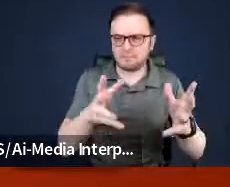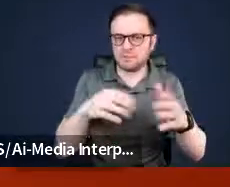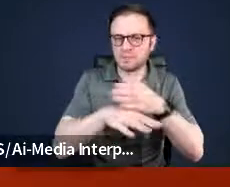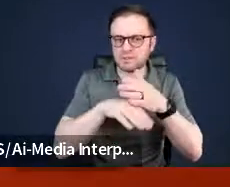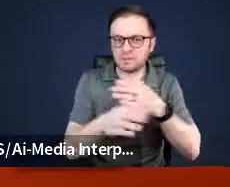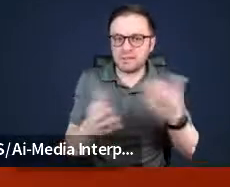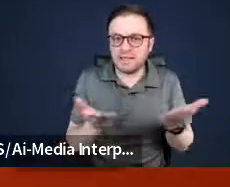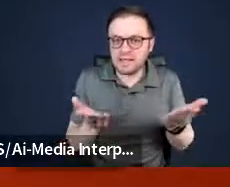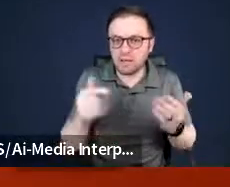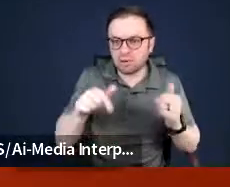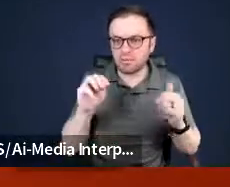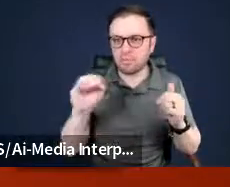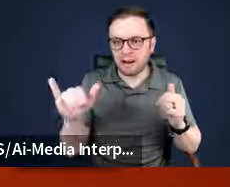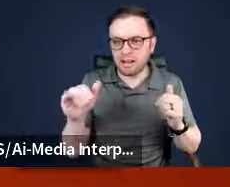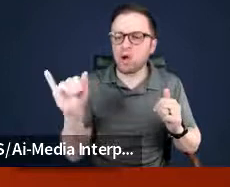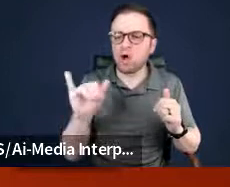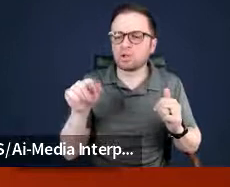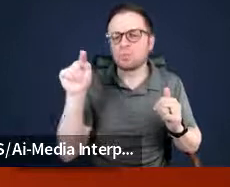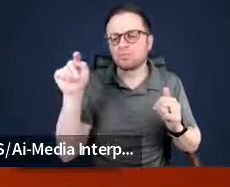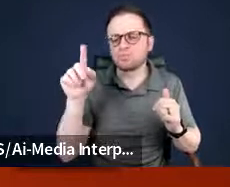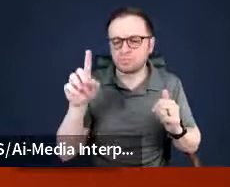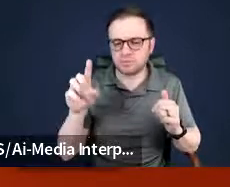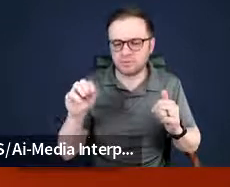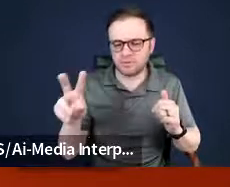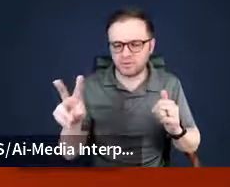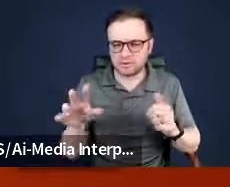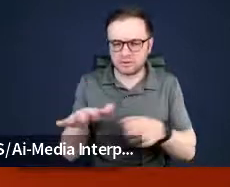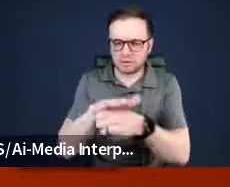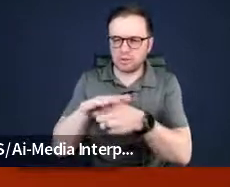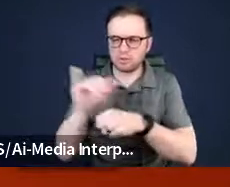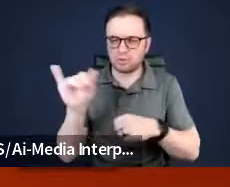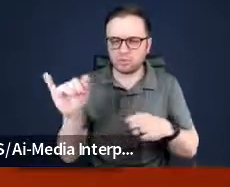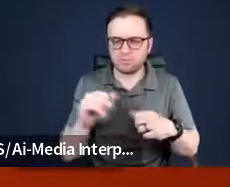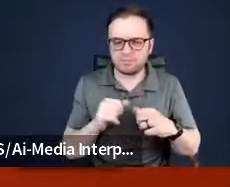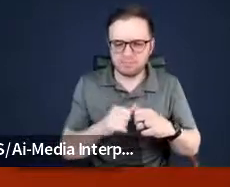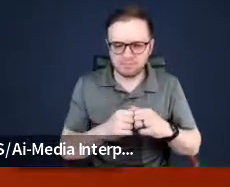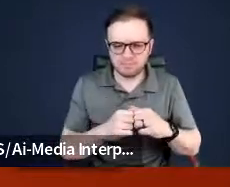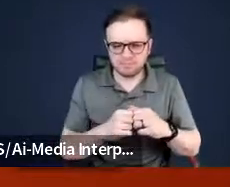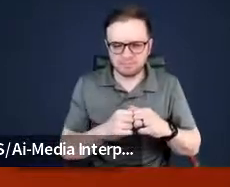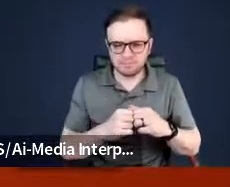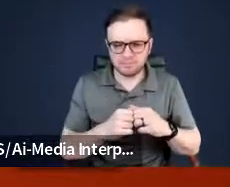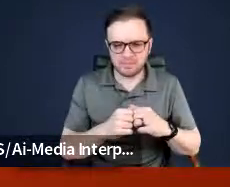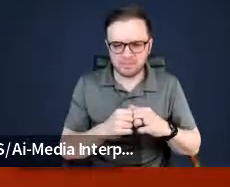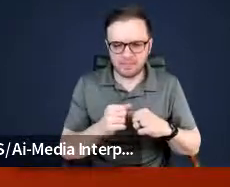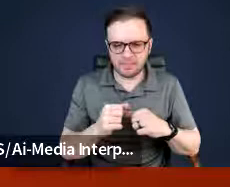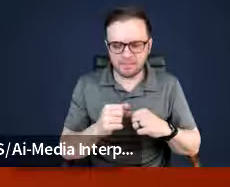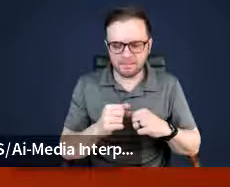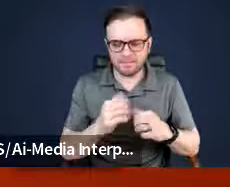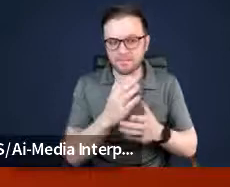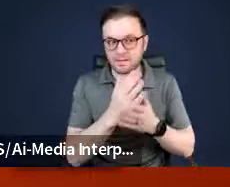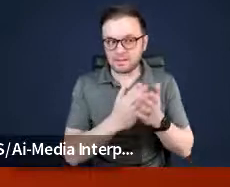and we have dedicated a lot of our time to pushing accessibility forward here in Maryland and also in the